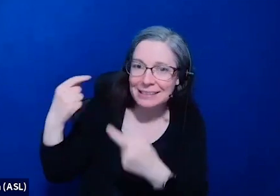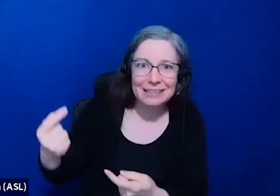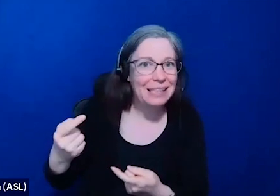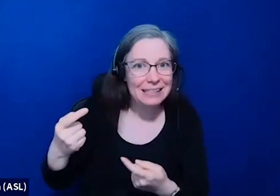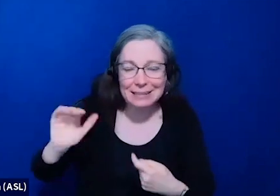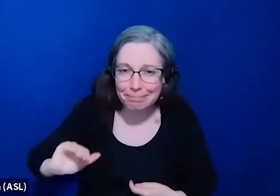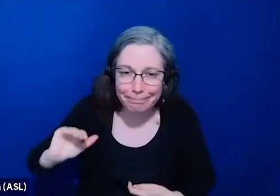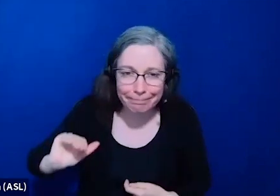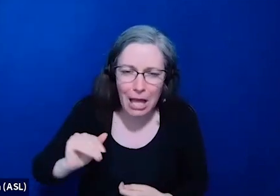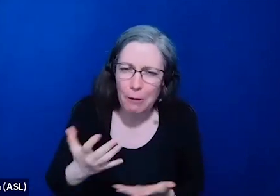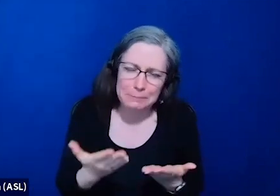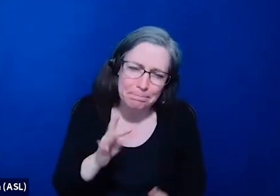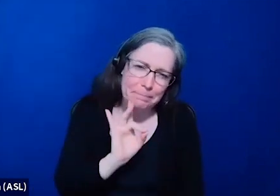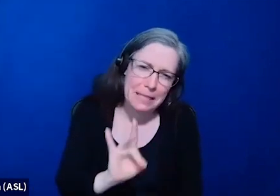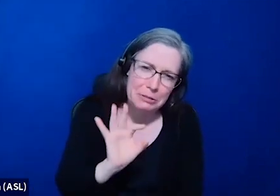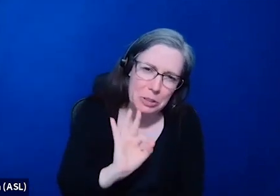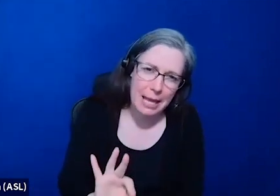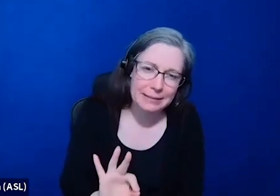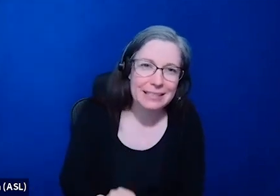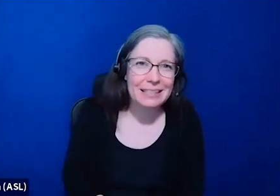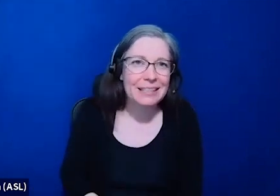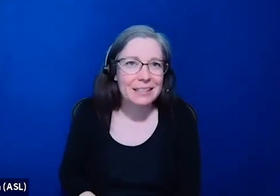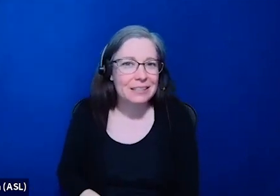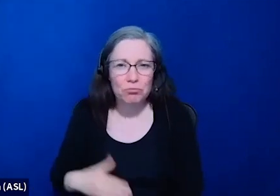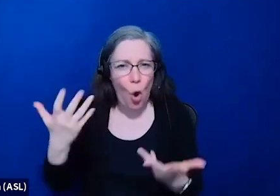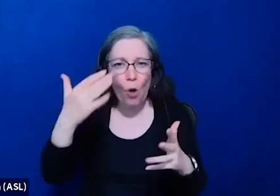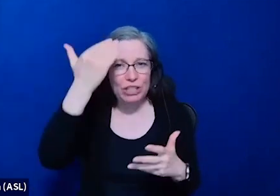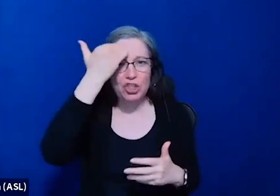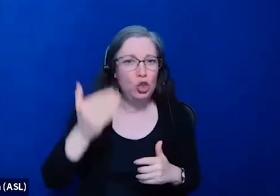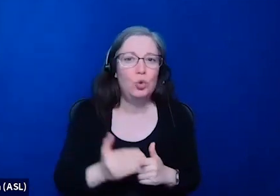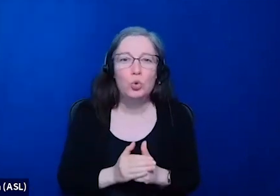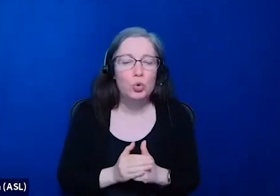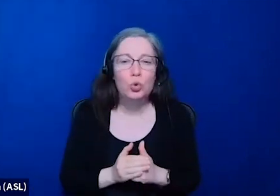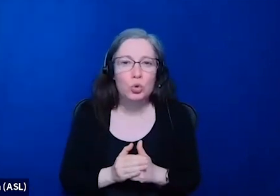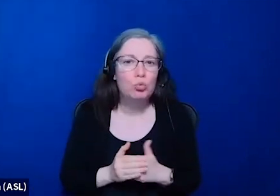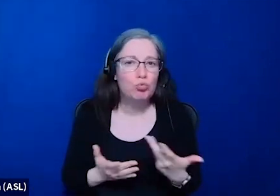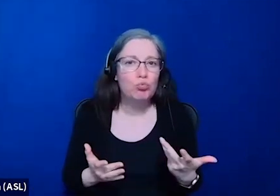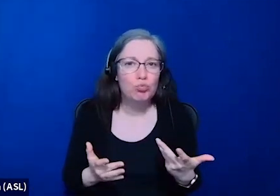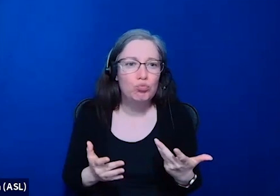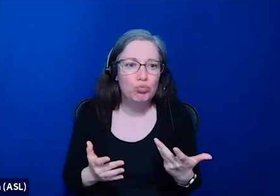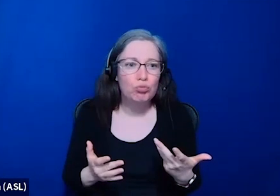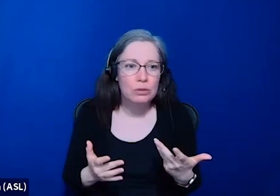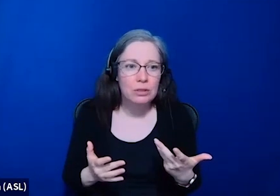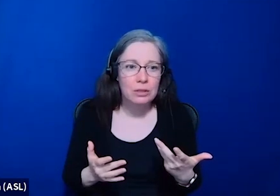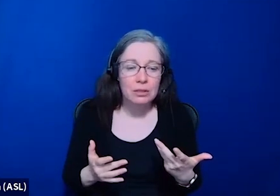so I already knew that I was not eligible to apply as a NASA astronaut due to height restrictions.